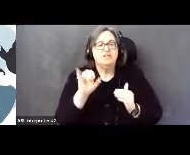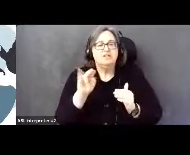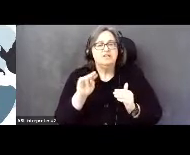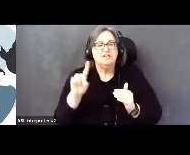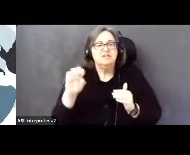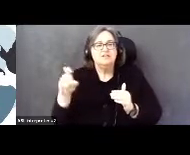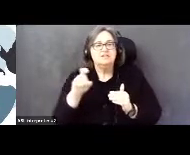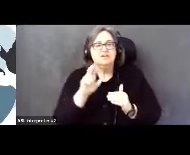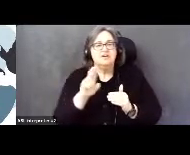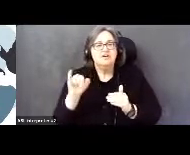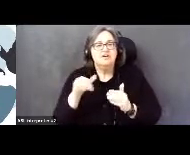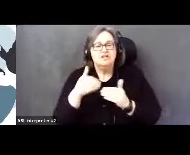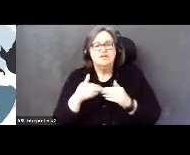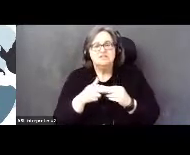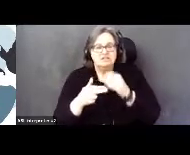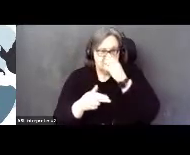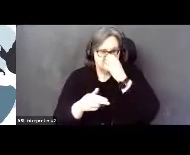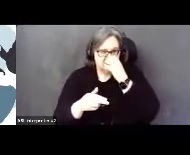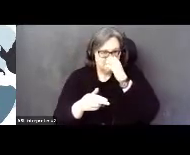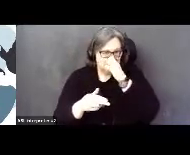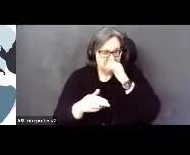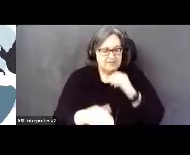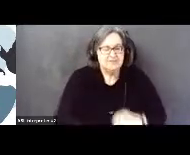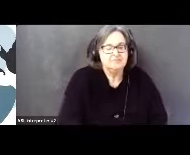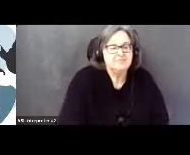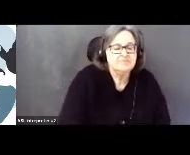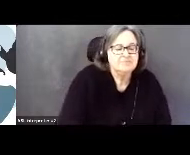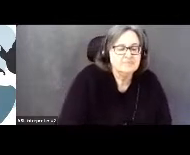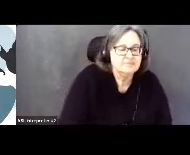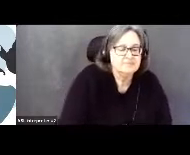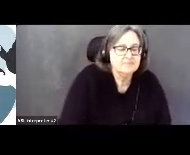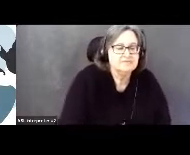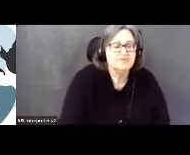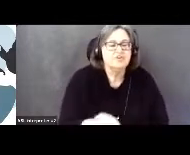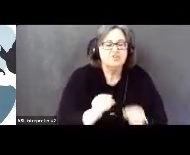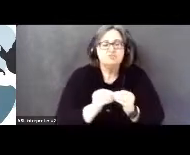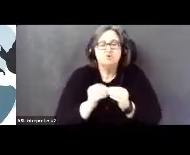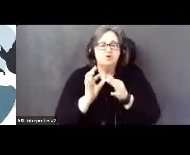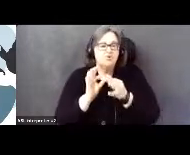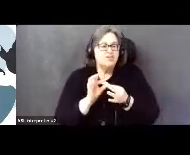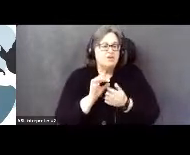slide please. In intercept three this gets further into courts not just the first hearing